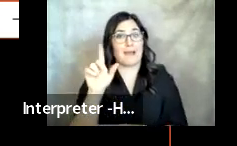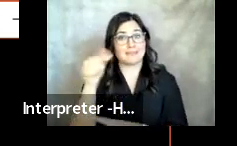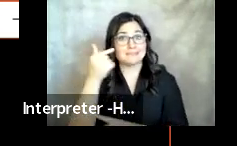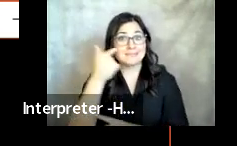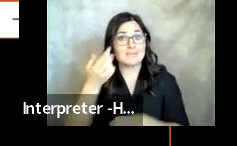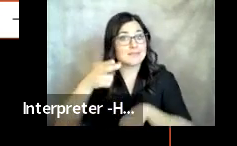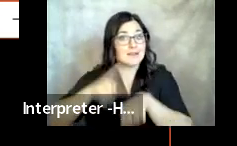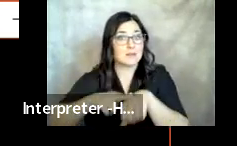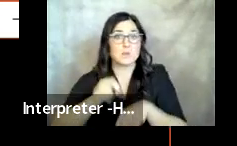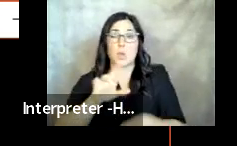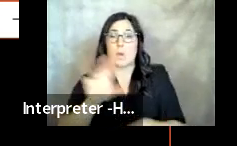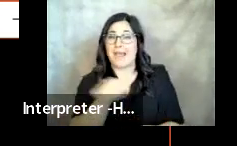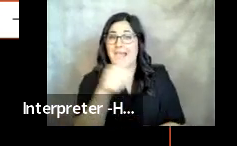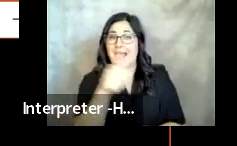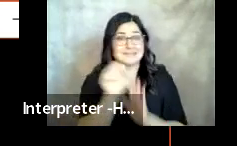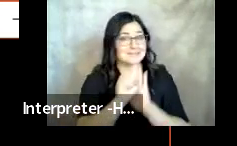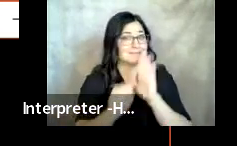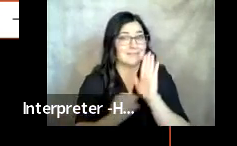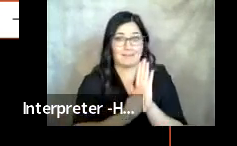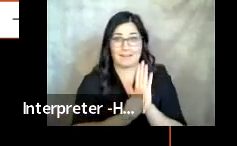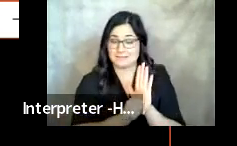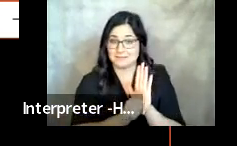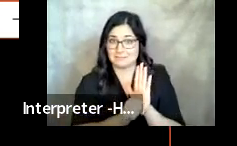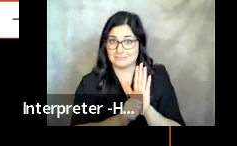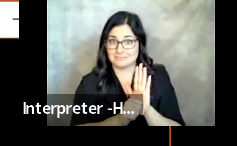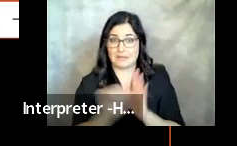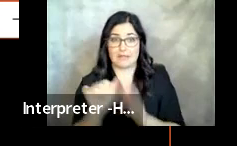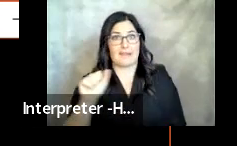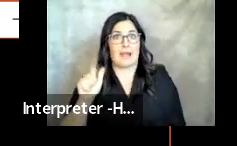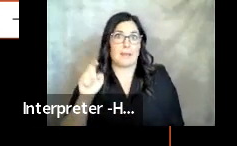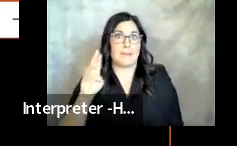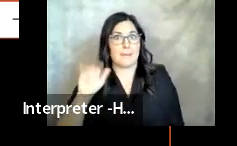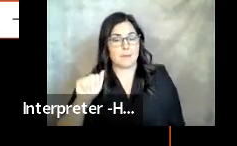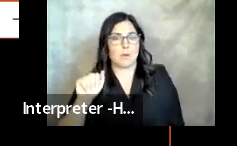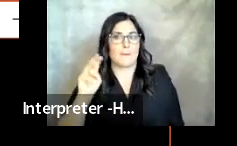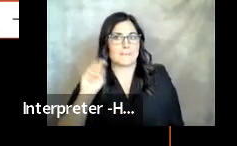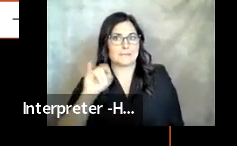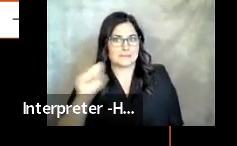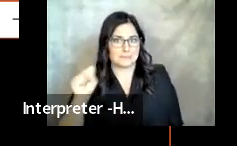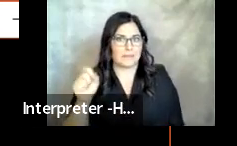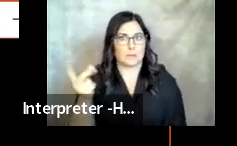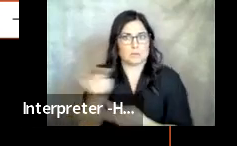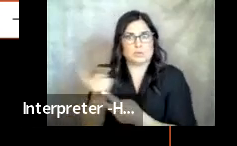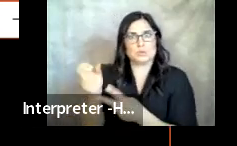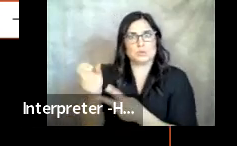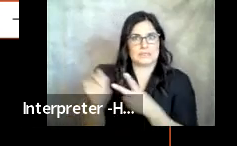Nor by any state. Like Alabama and Mississippi. That's who we're looking. At here on account.